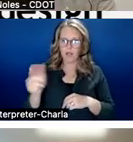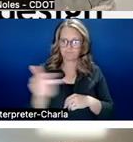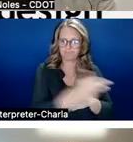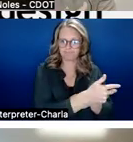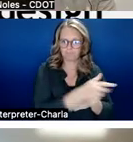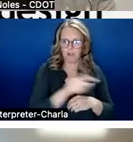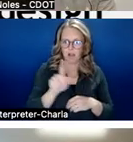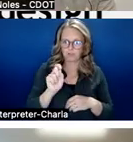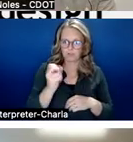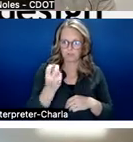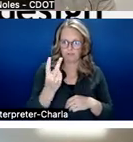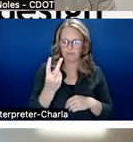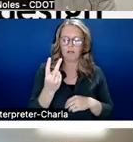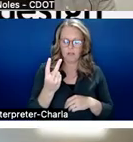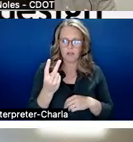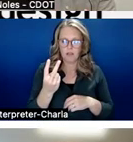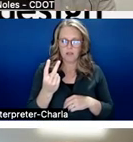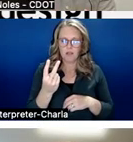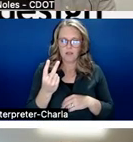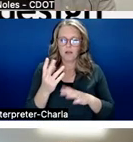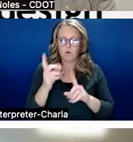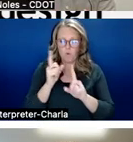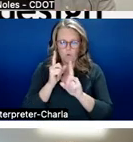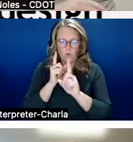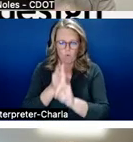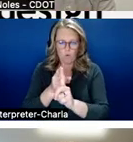We want to ensure that we're making sure the transfer